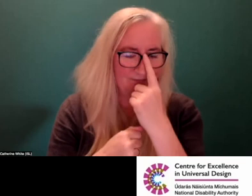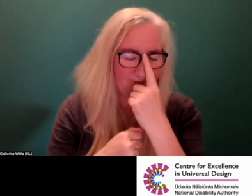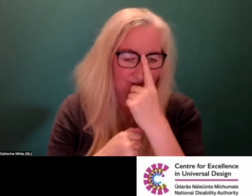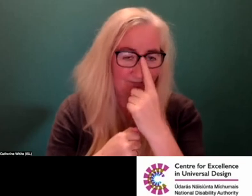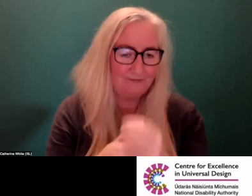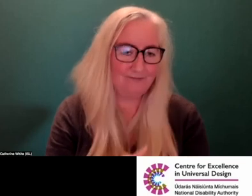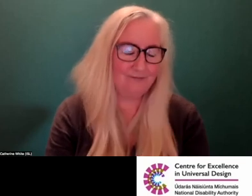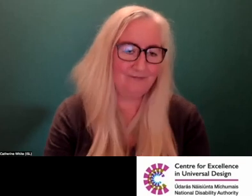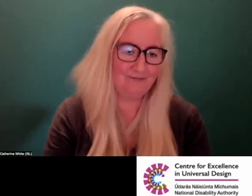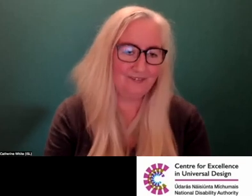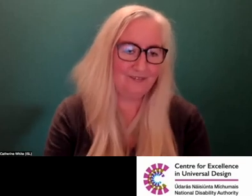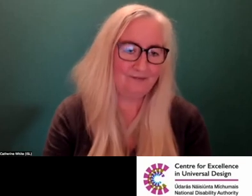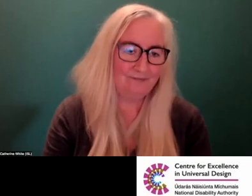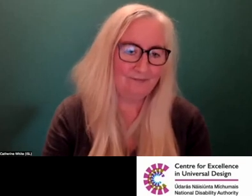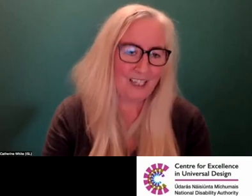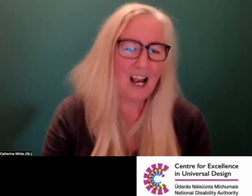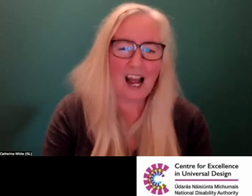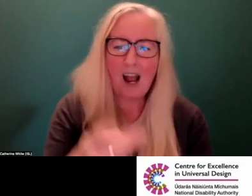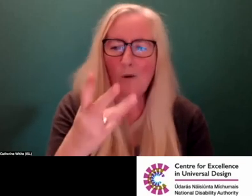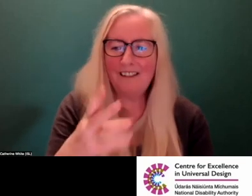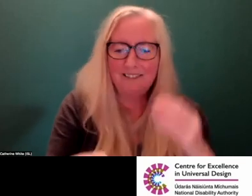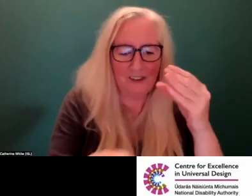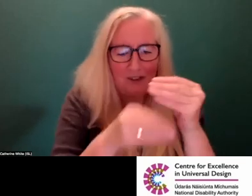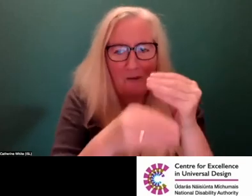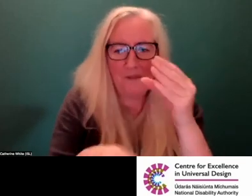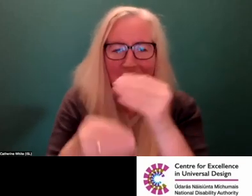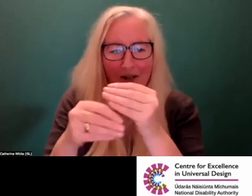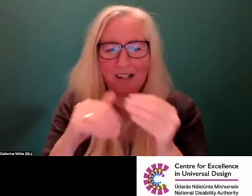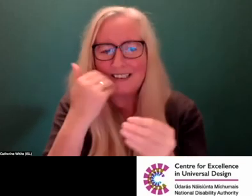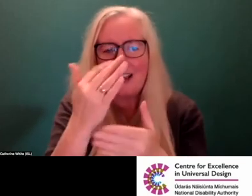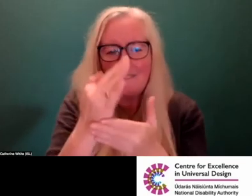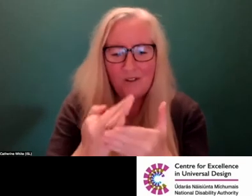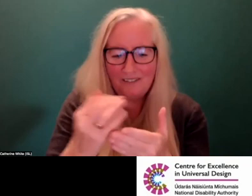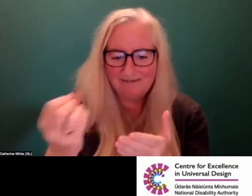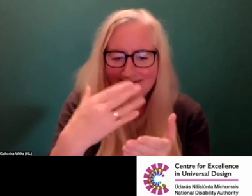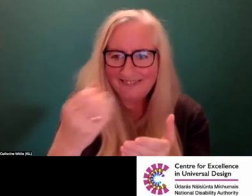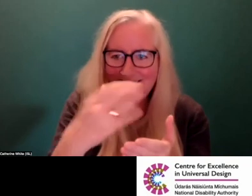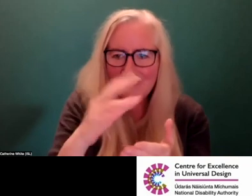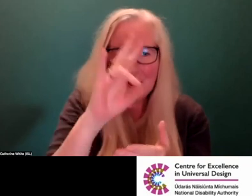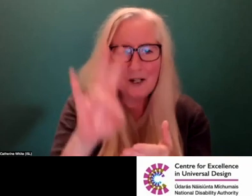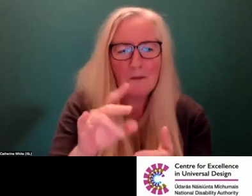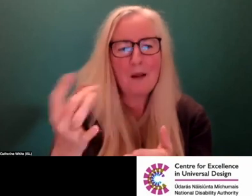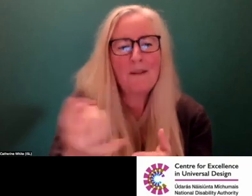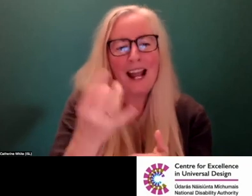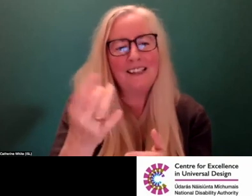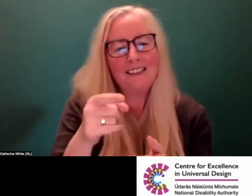I'm just kind of looking at them. Kind of I'll paraphrase a little bit, because there's a few coming in, but it's people